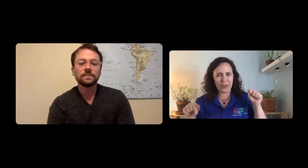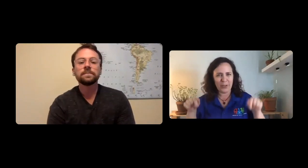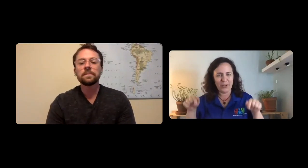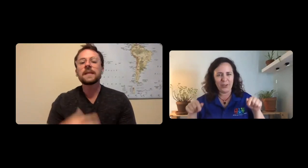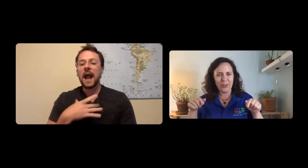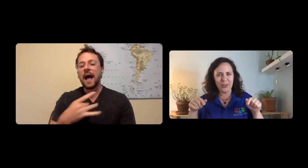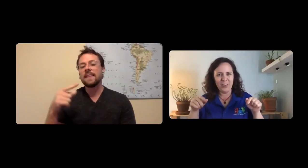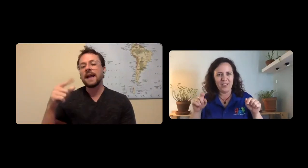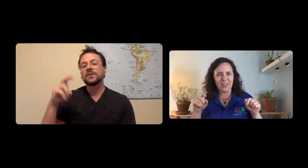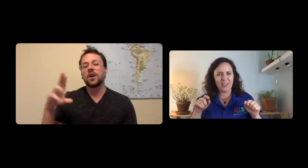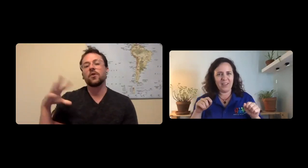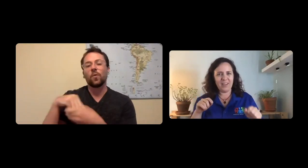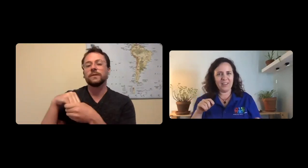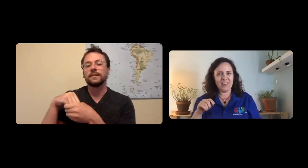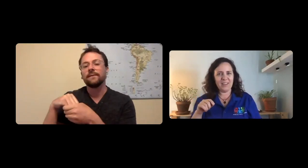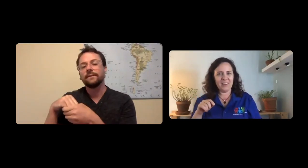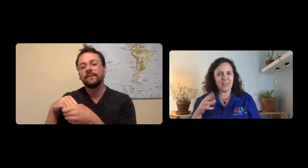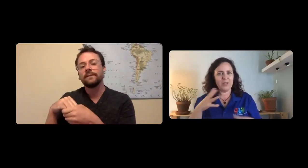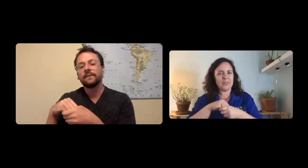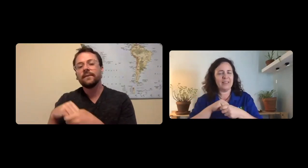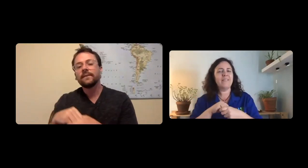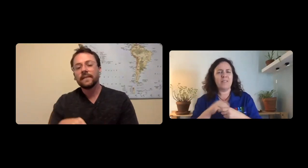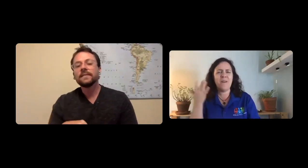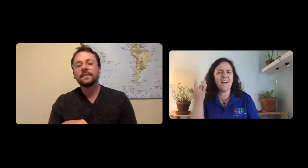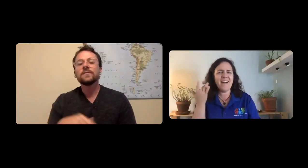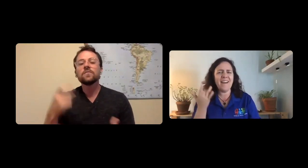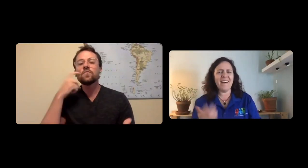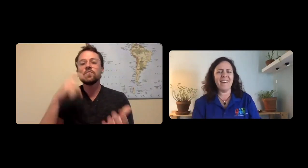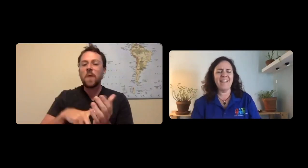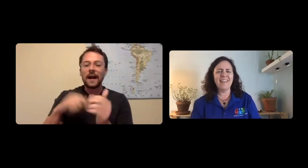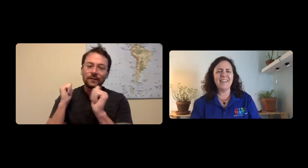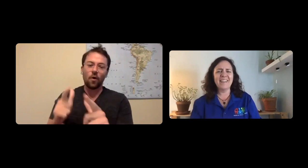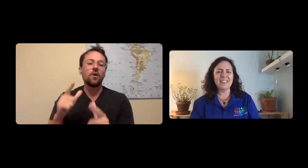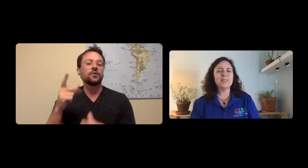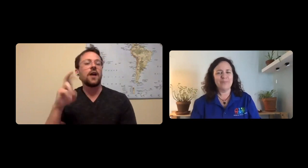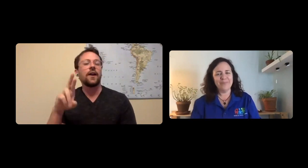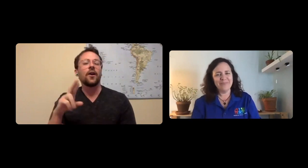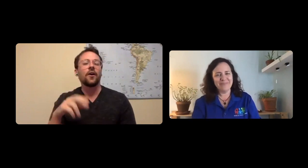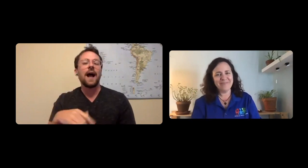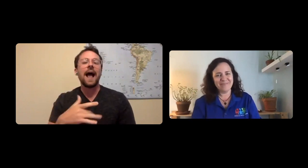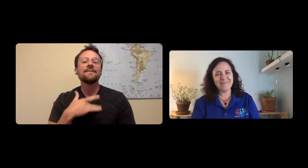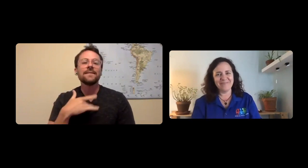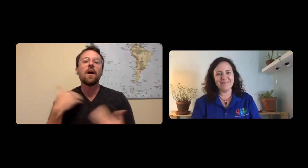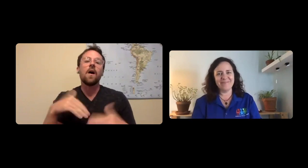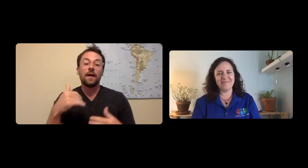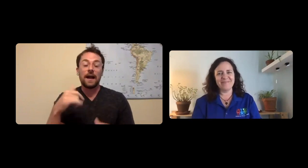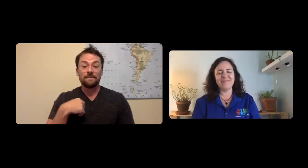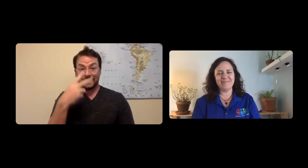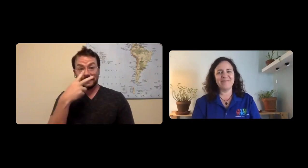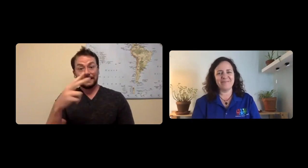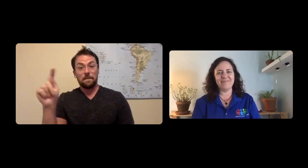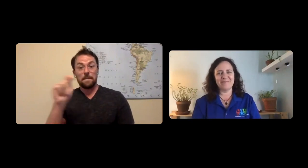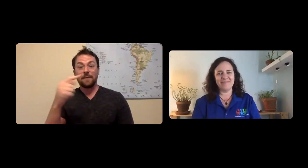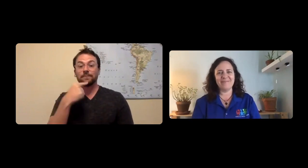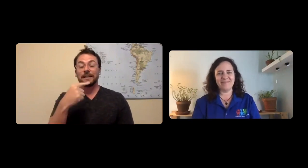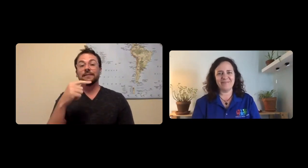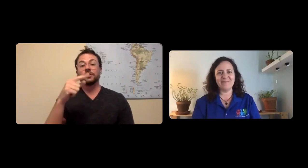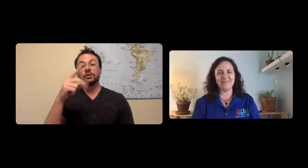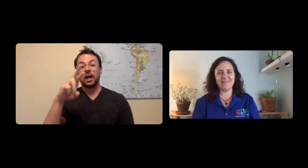> So which one is preferable in terms of bathrooms are concerned? > I like gender inclusive.